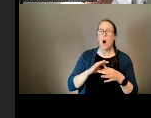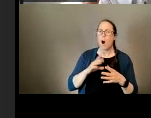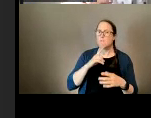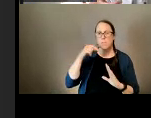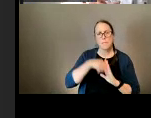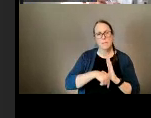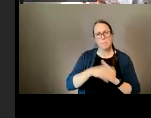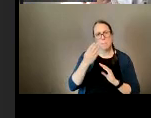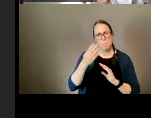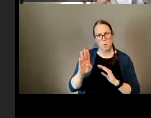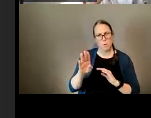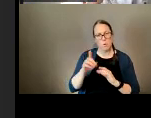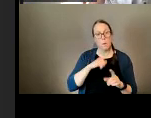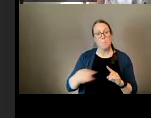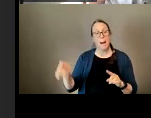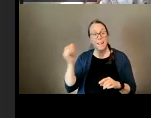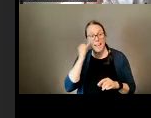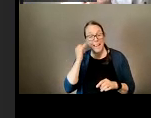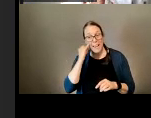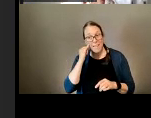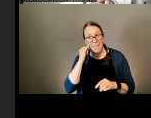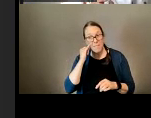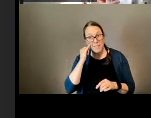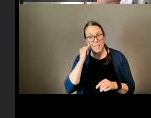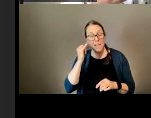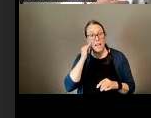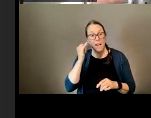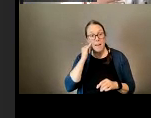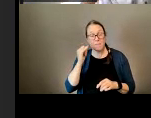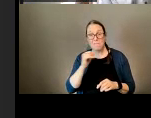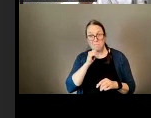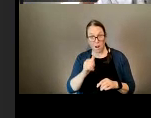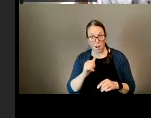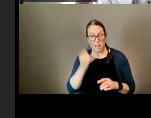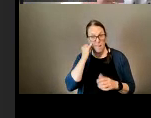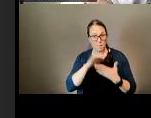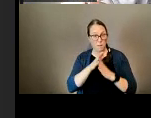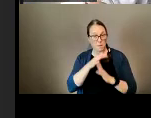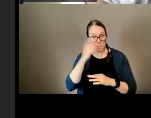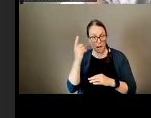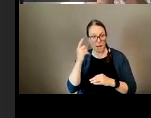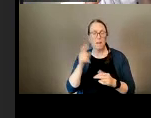because the hyperlink word is bolded and underlined. So visually it still sends a message that, you know,